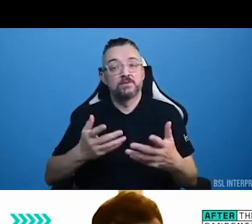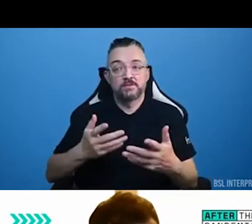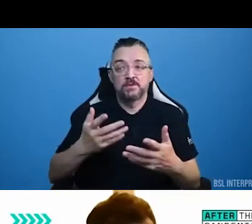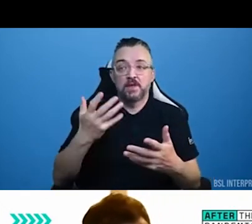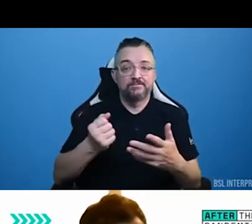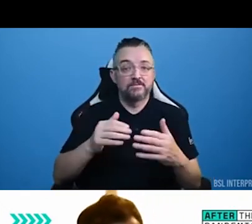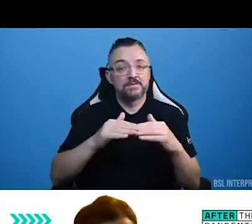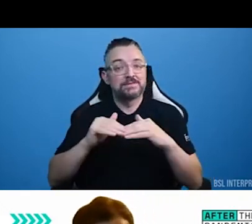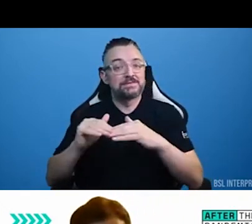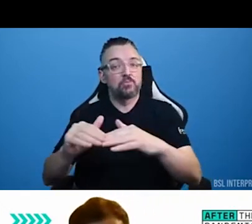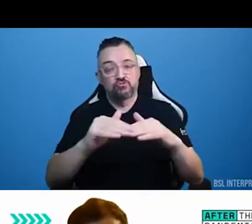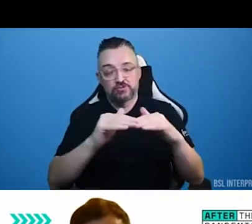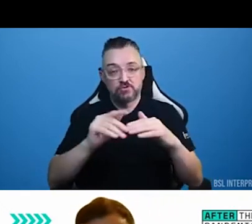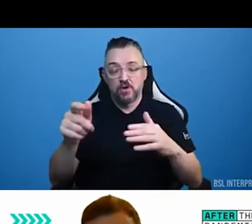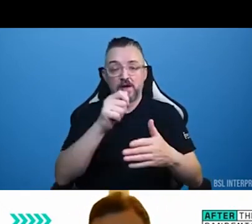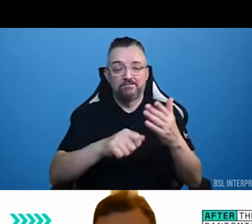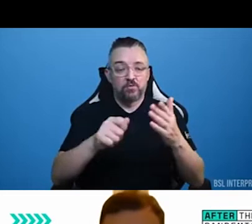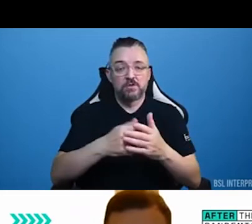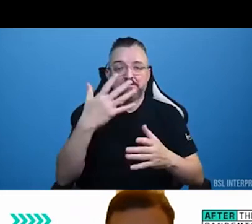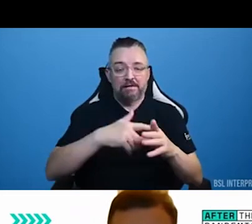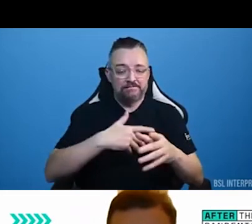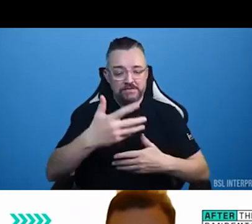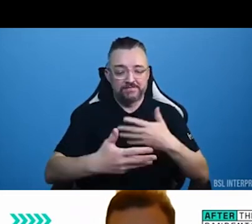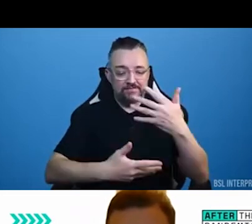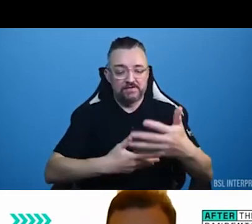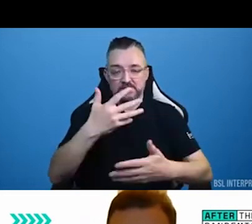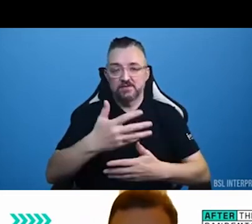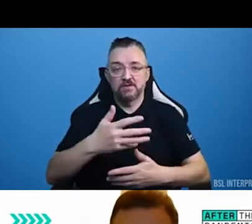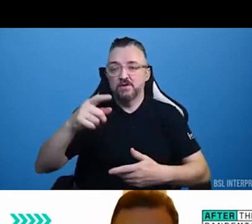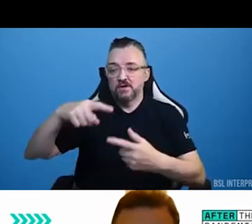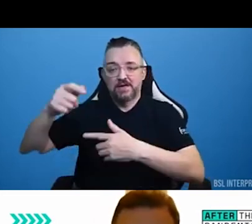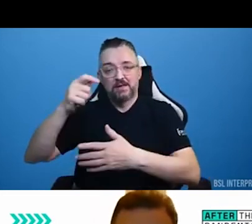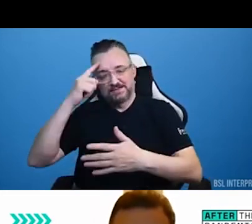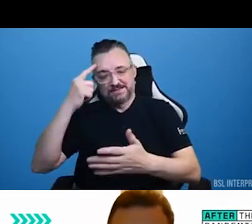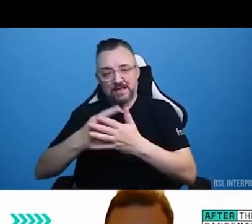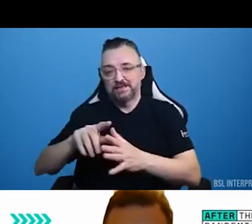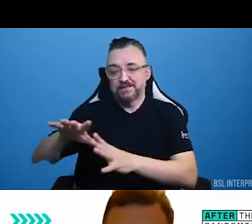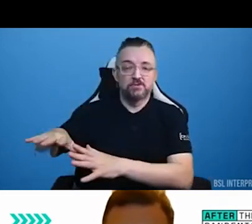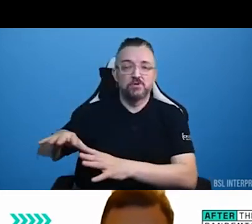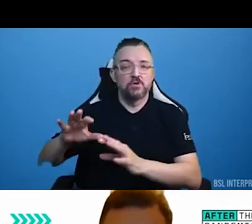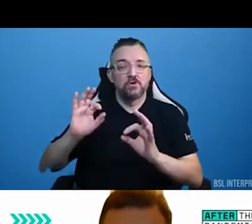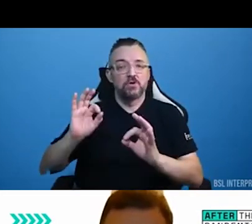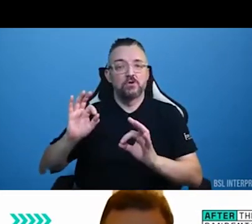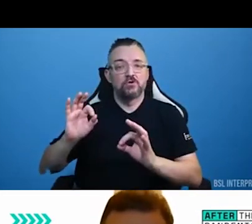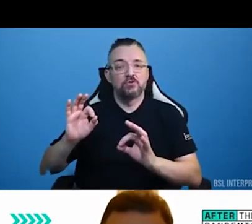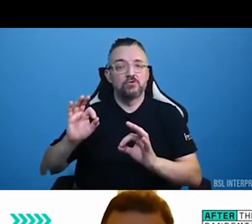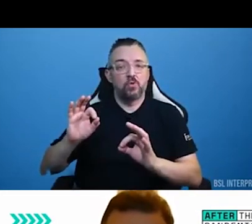that is kind of you voice once every five years. People make decisions on your behalf for five years with little to no sort of follow up accountability.